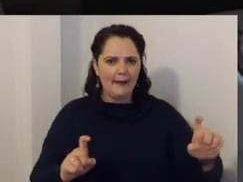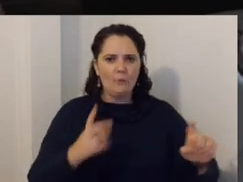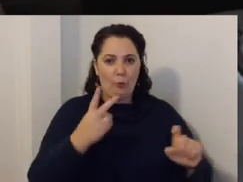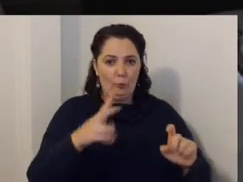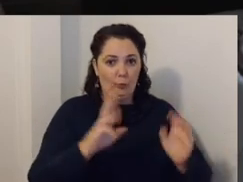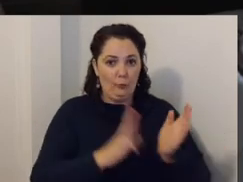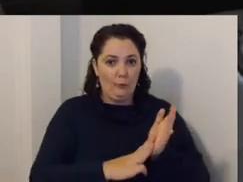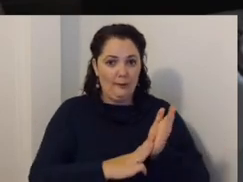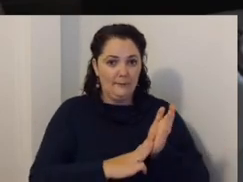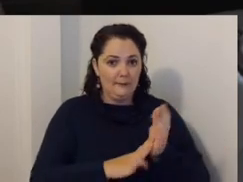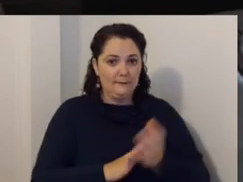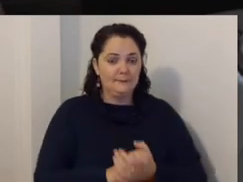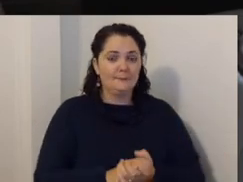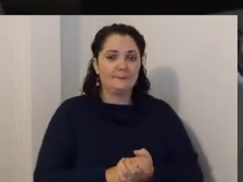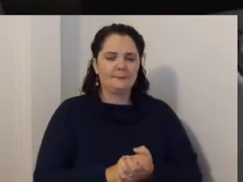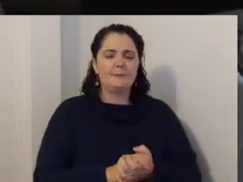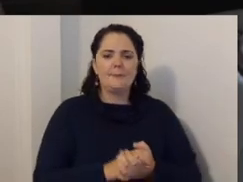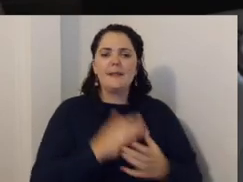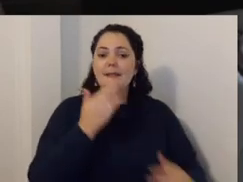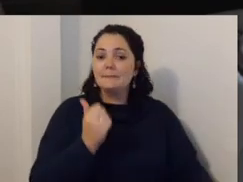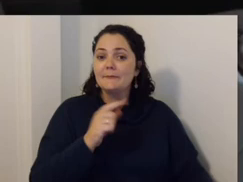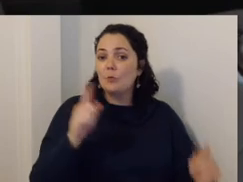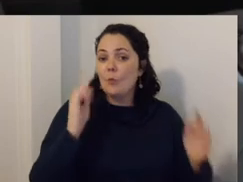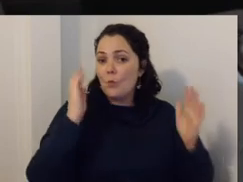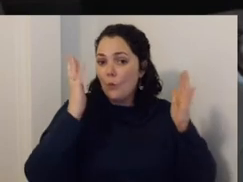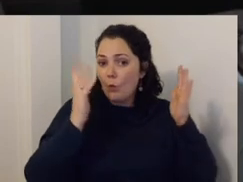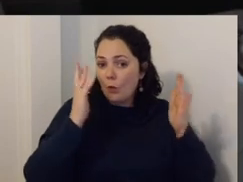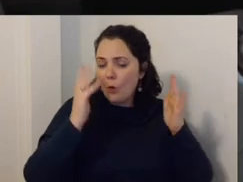and I want you to really be thoughtful now about what you're going to zoom in on, what you're going